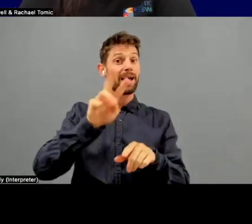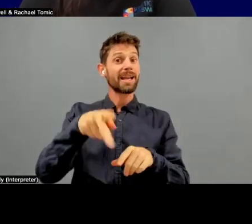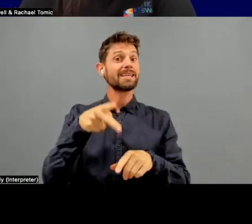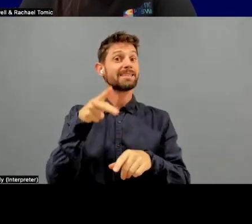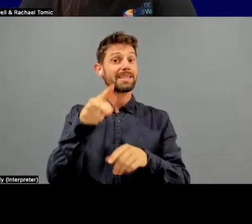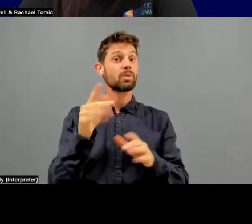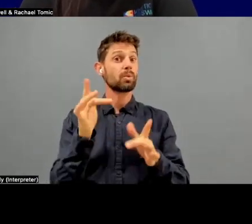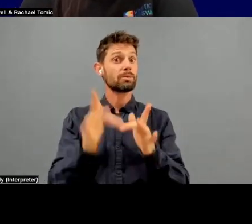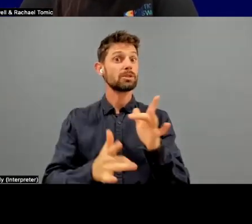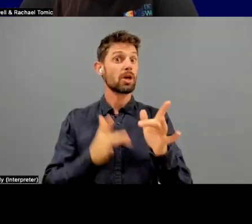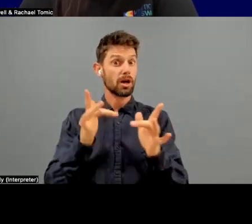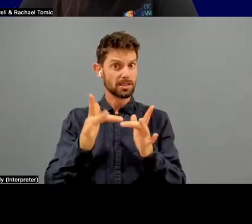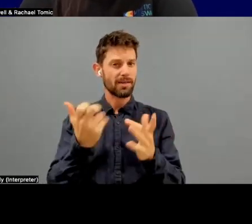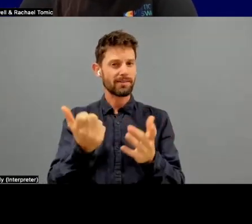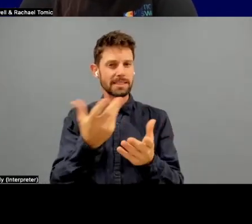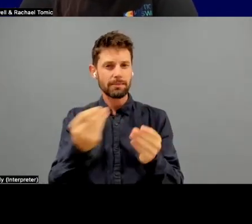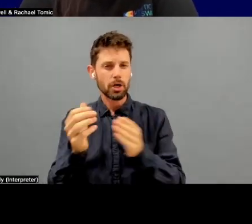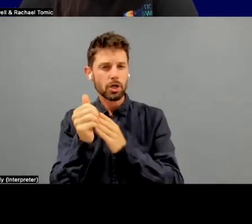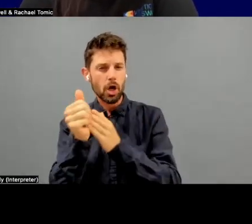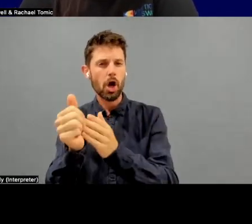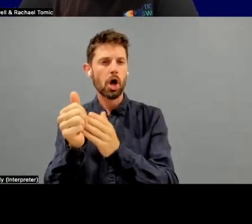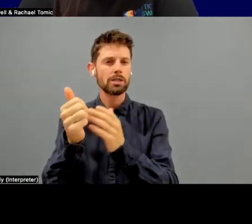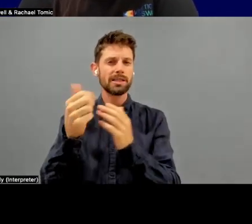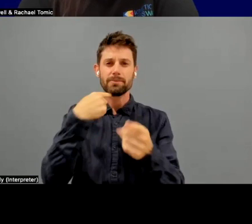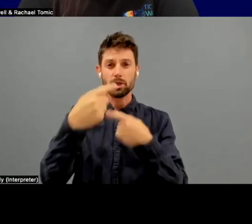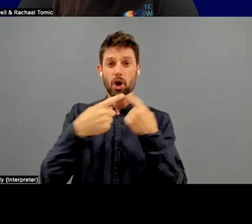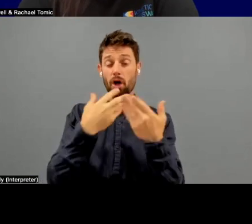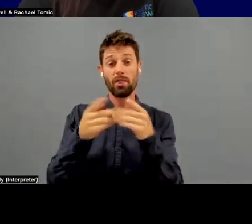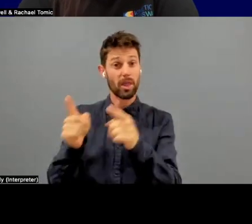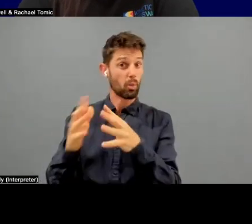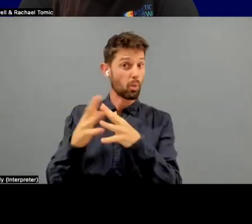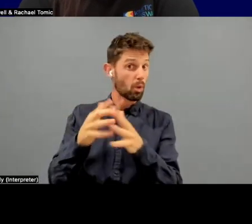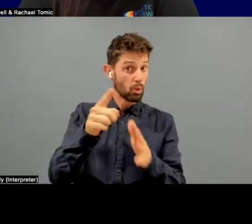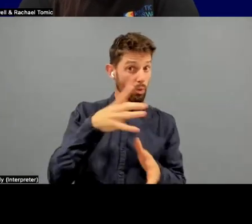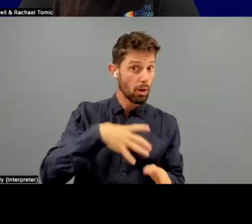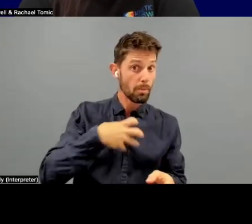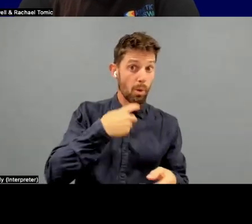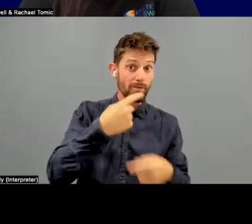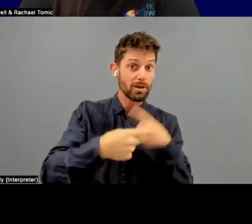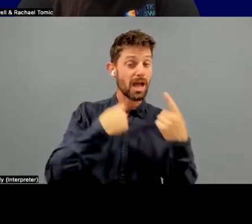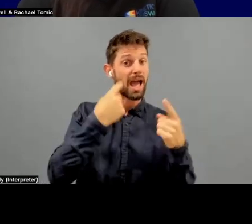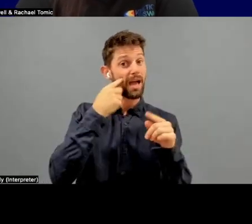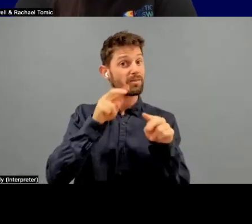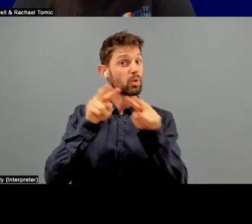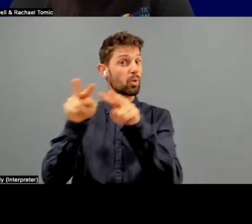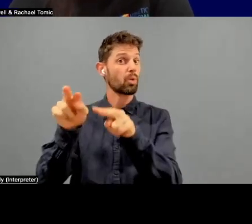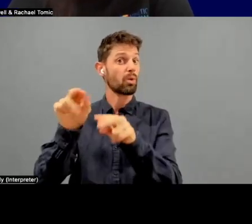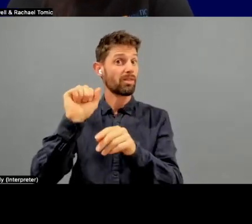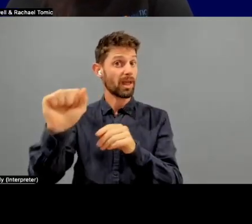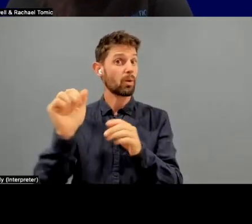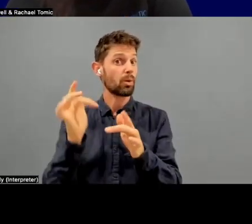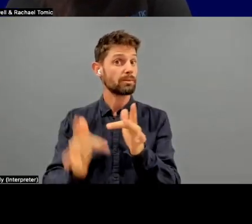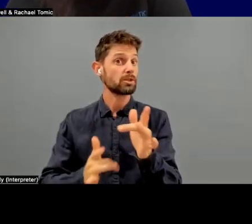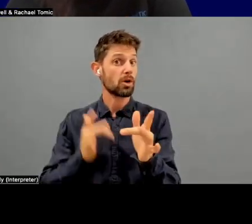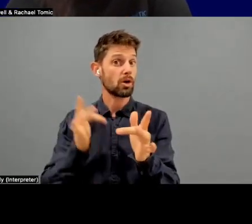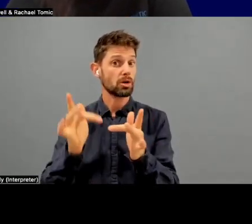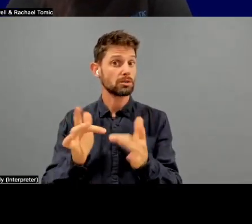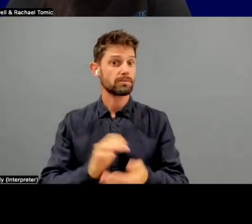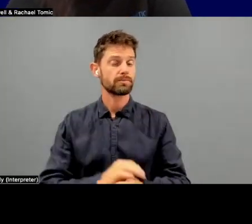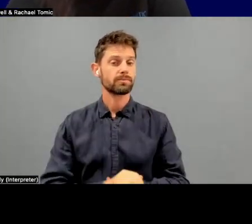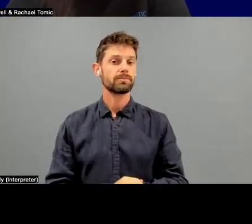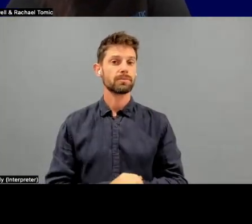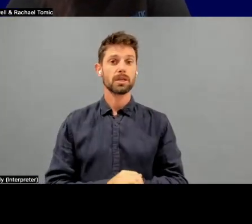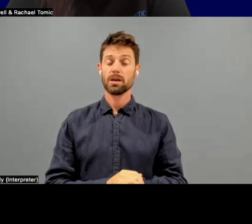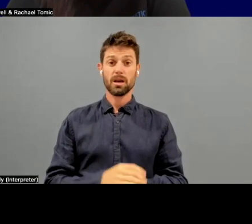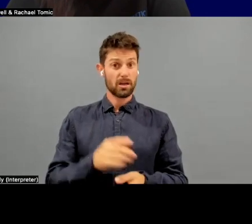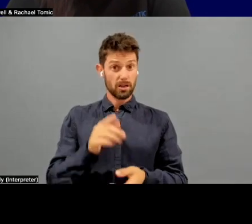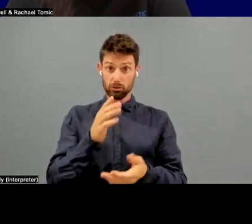who are wanting to learn more. There's been lots of people who have done lots of research on CVI